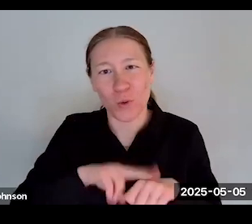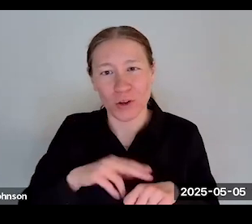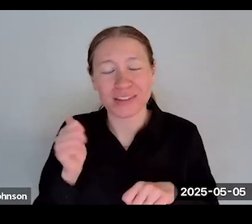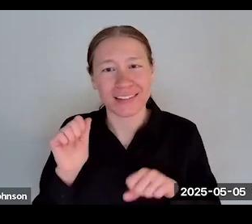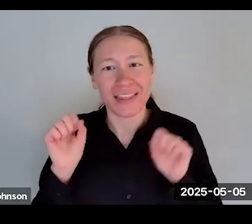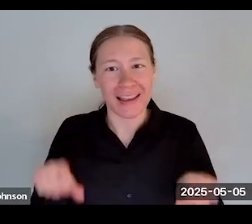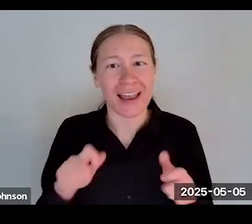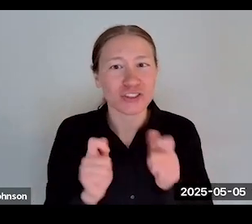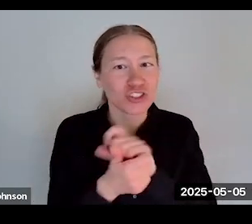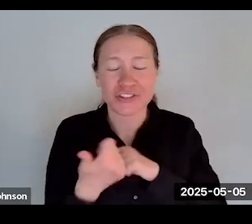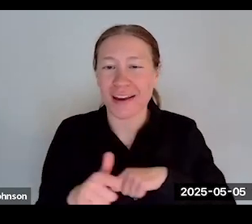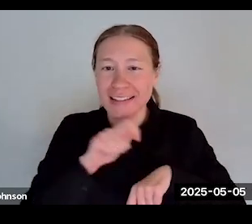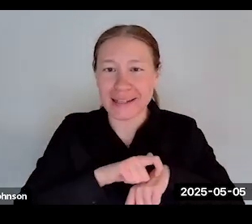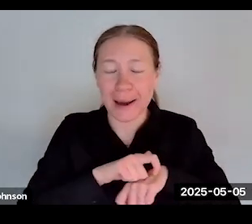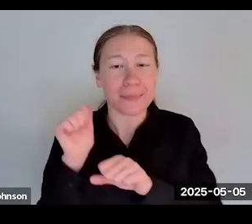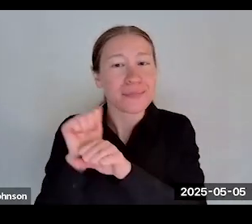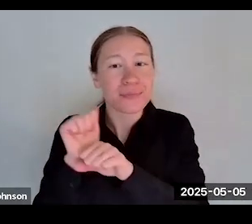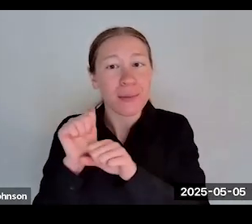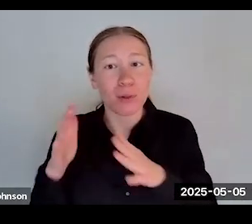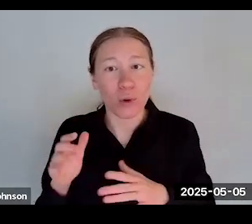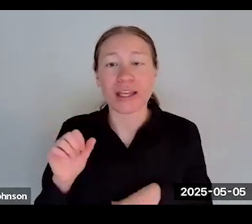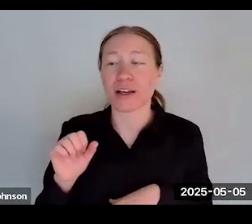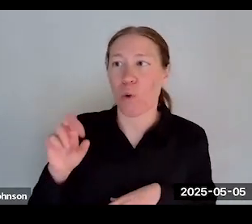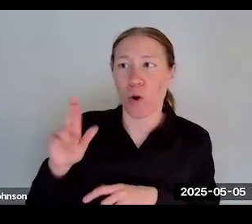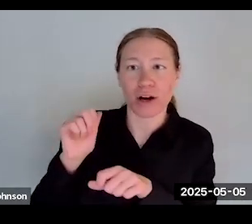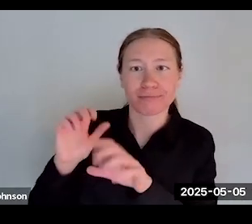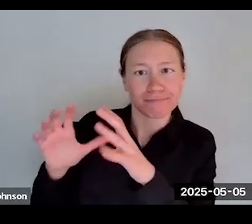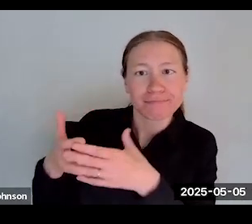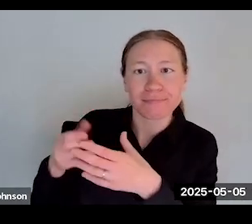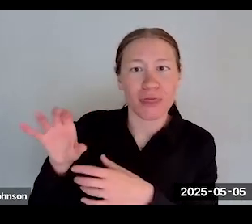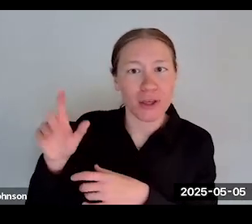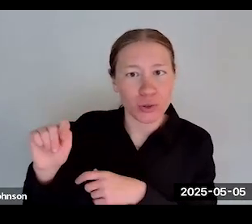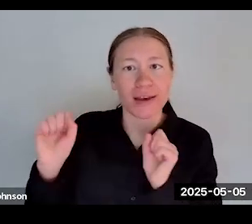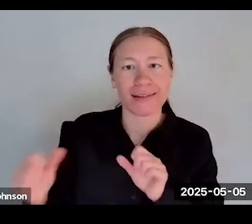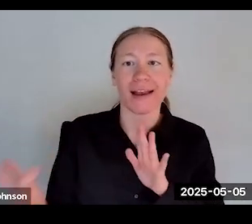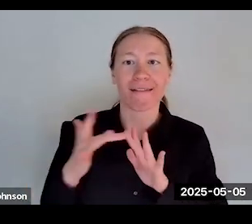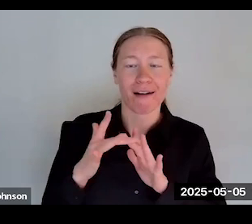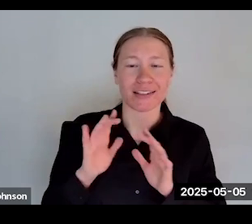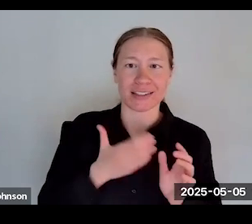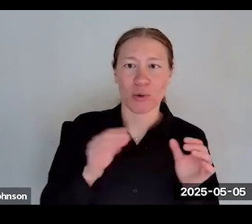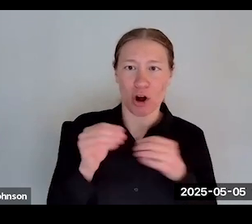So either the employee or the unit can contact our office and request a review of the accommodation that's been put in place.